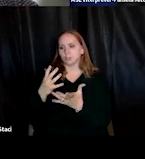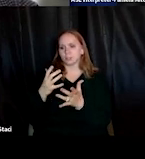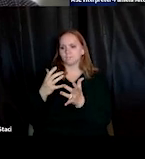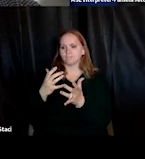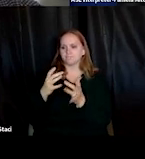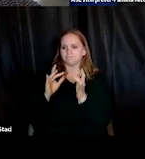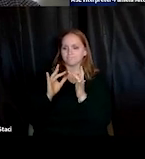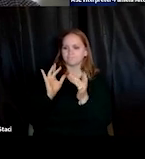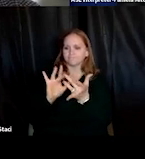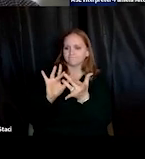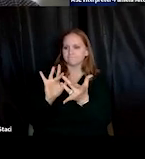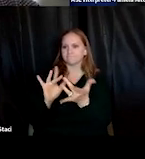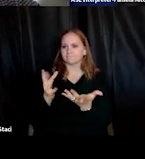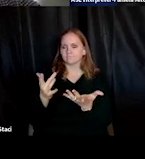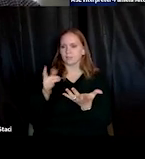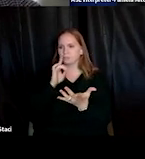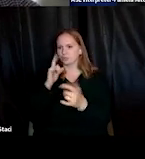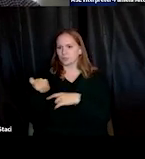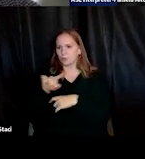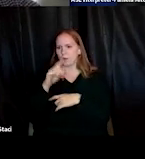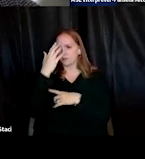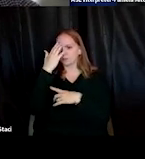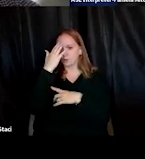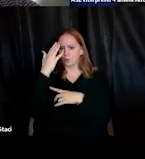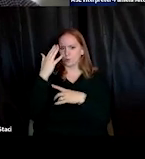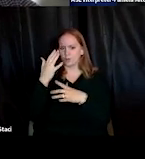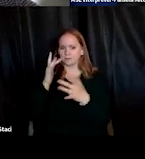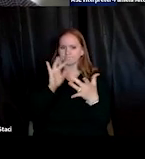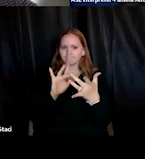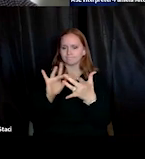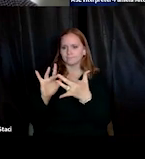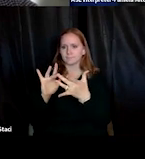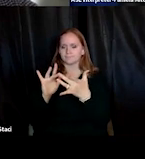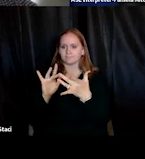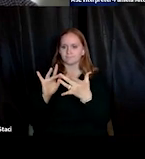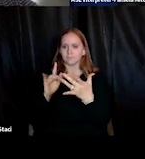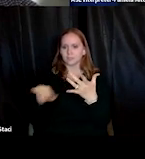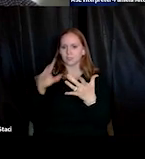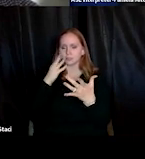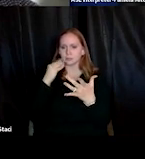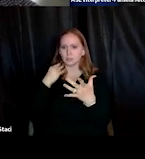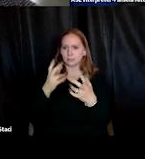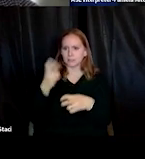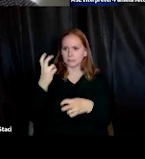I'm sure all of you can attest that following up with individuals that are experiencing hardships can be very challenging.